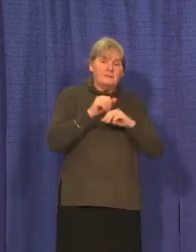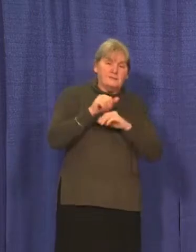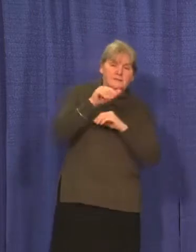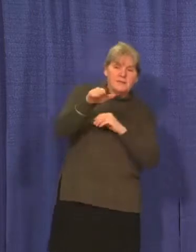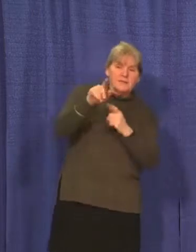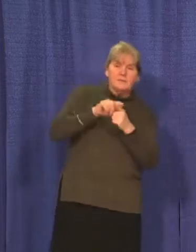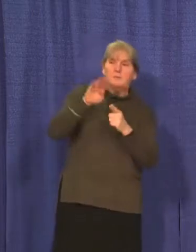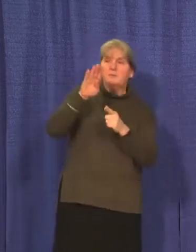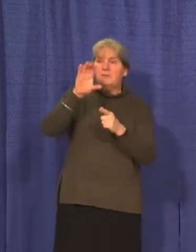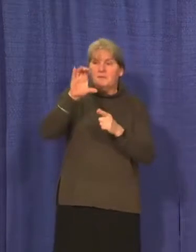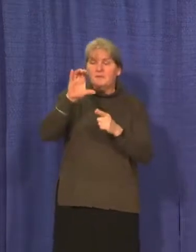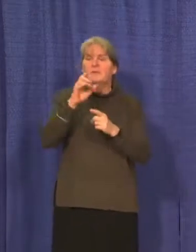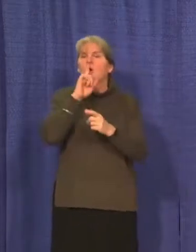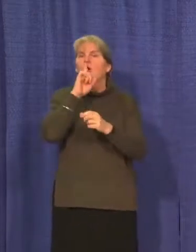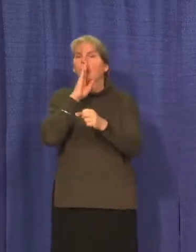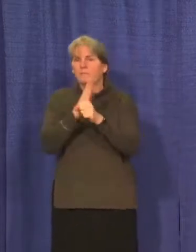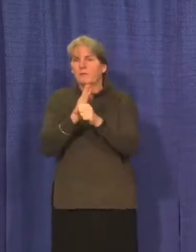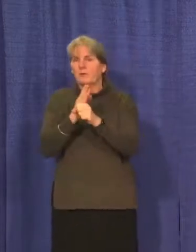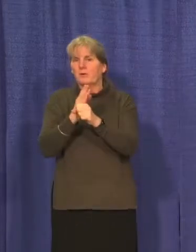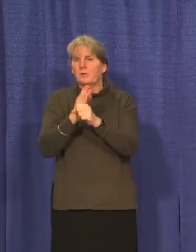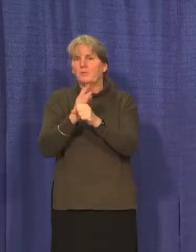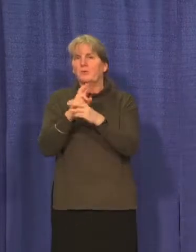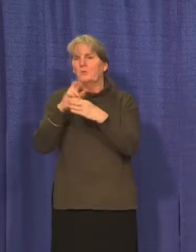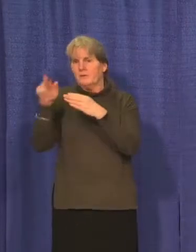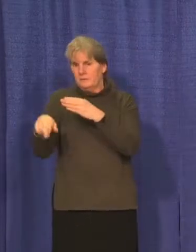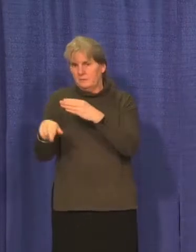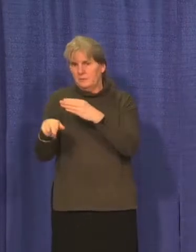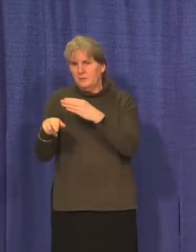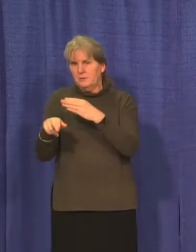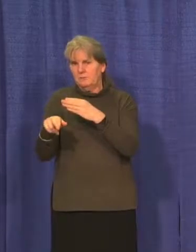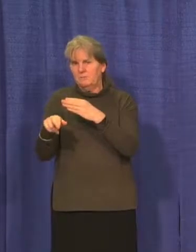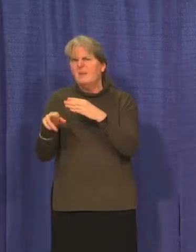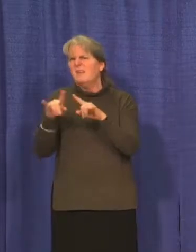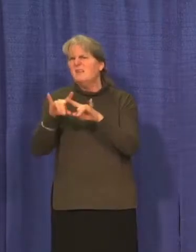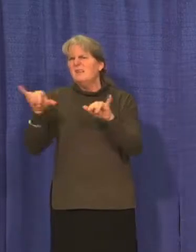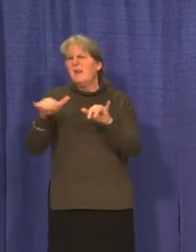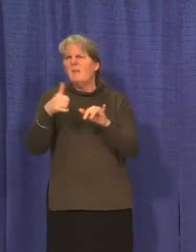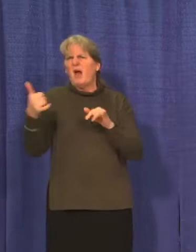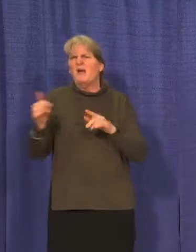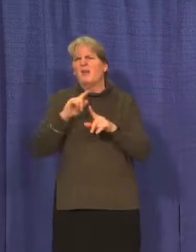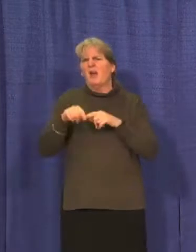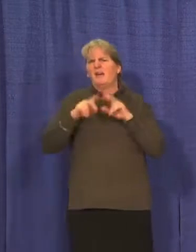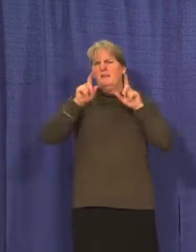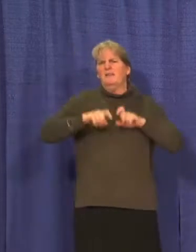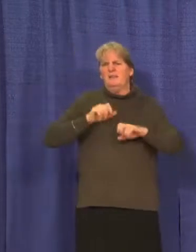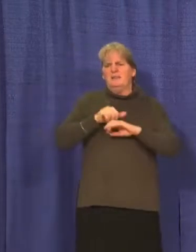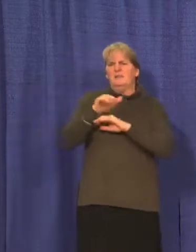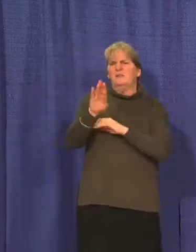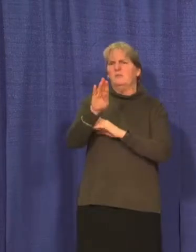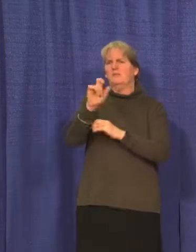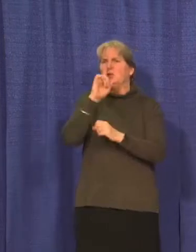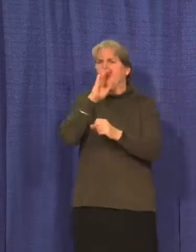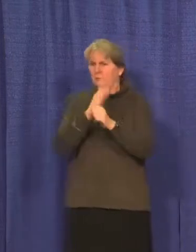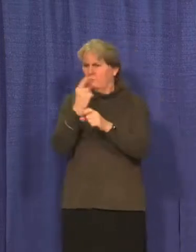collections to BC to confirm the results, as we do with all our tests.